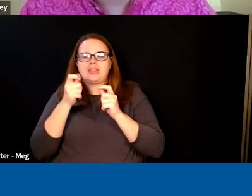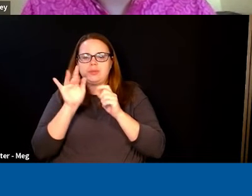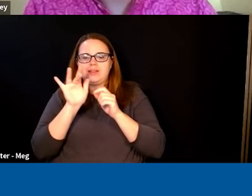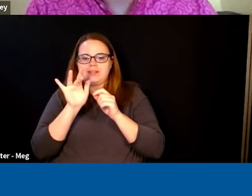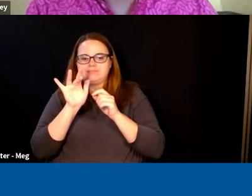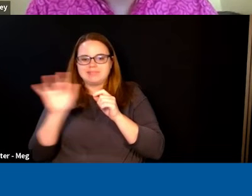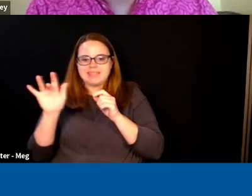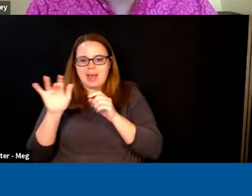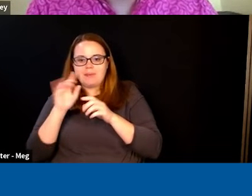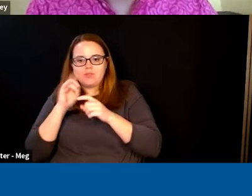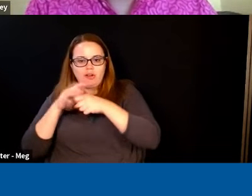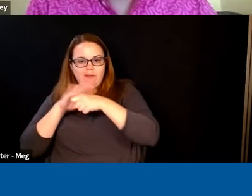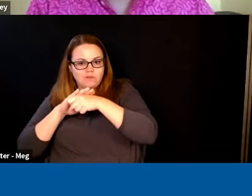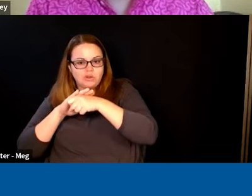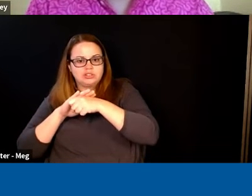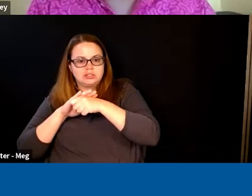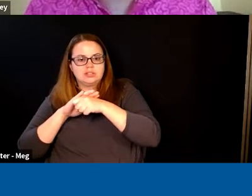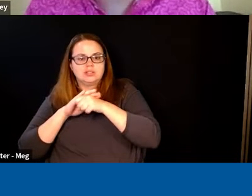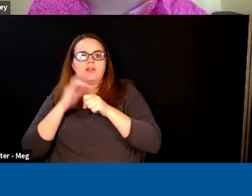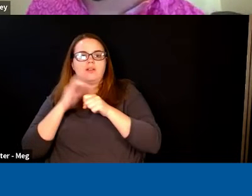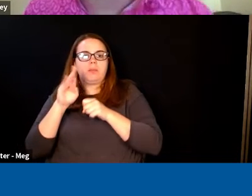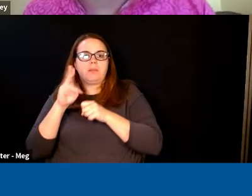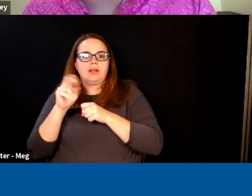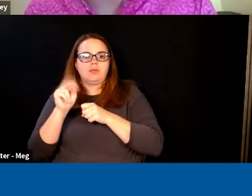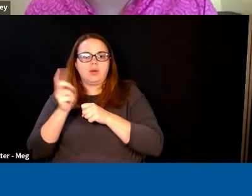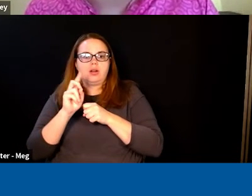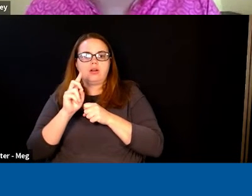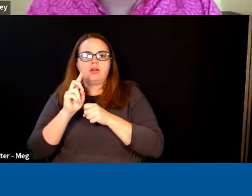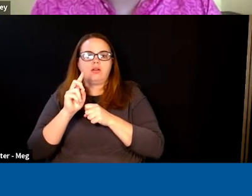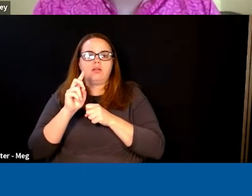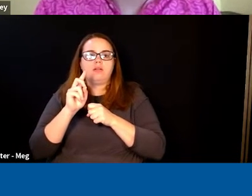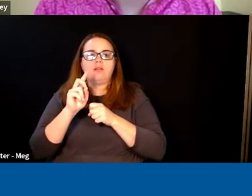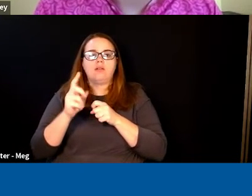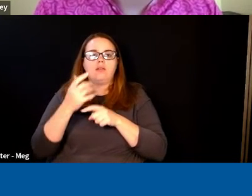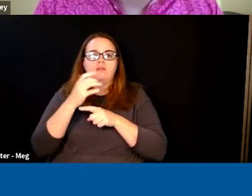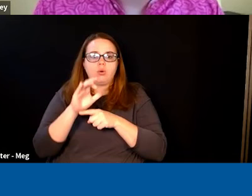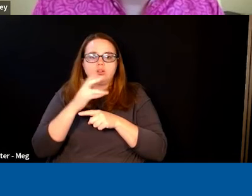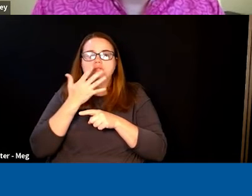for the button where forced colors has both the button background color and the text